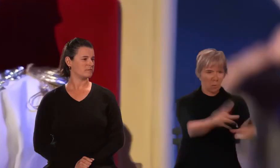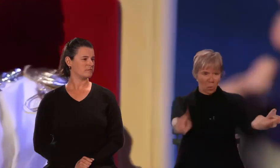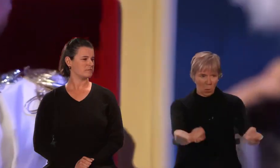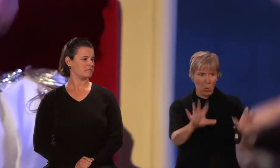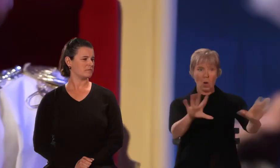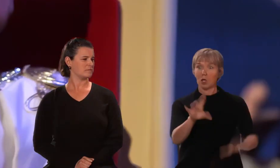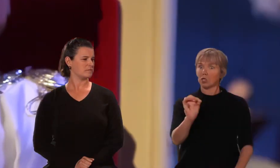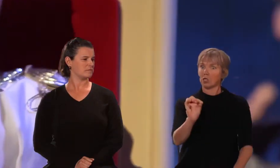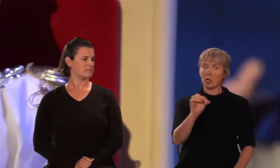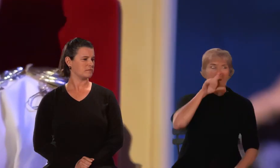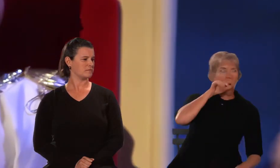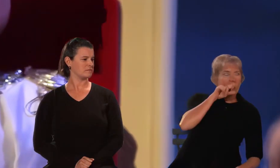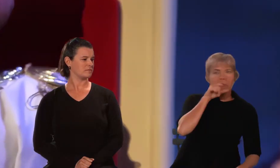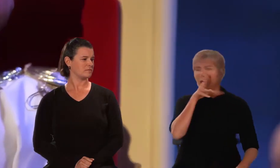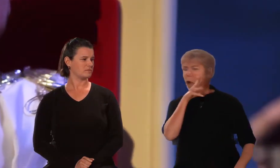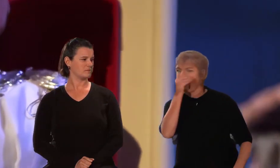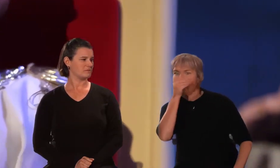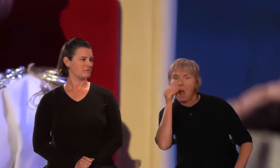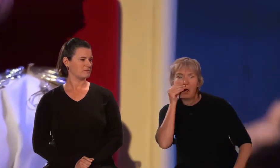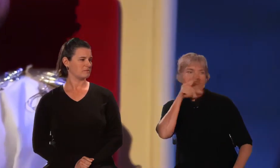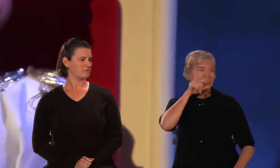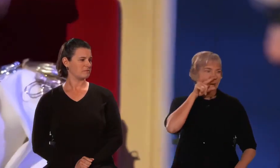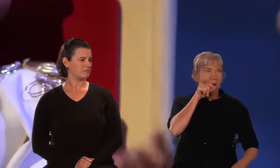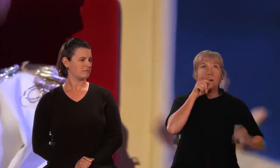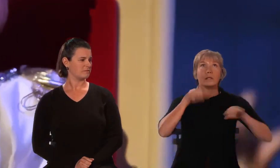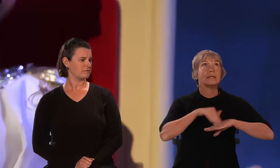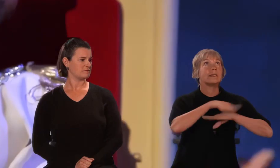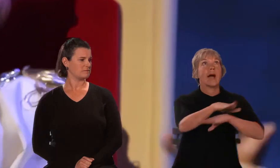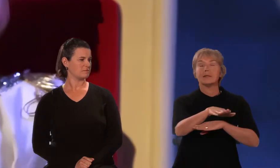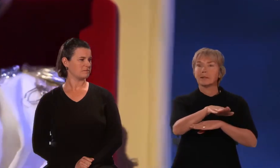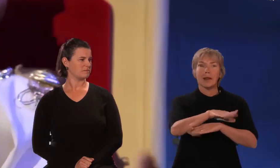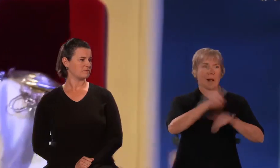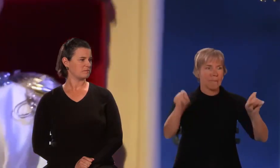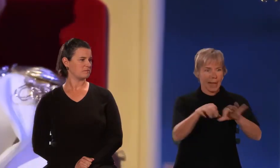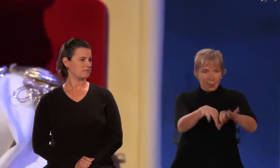and nowhere from flowers and doves to nowhere, divining rods, magic wands, one crystal sphere,